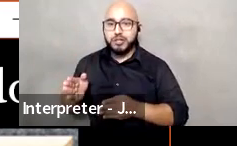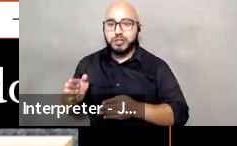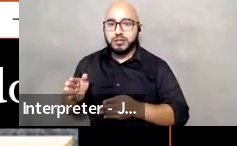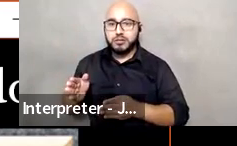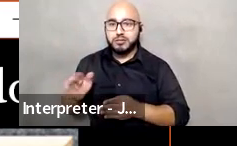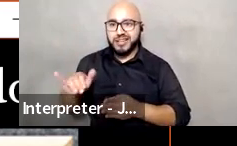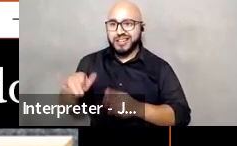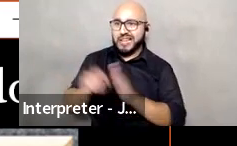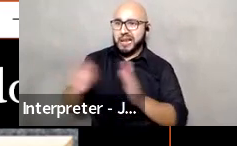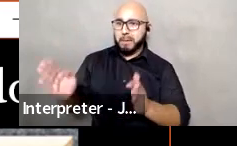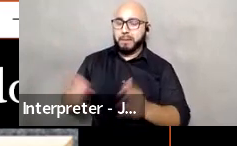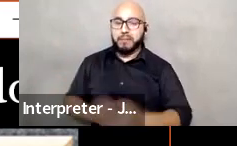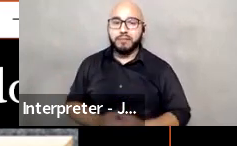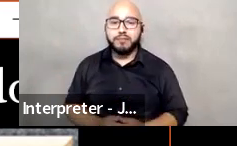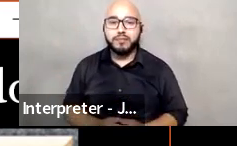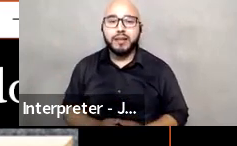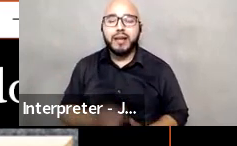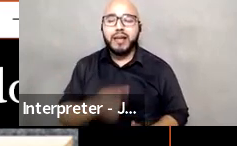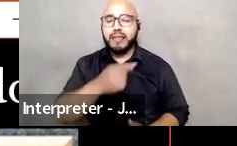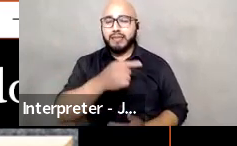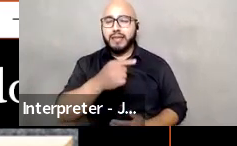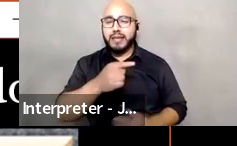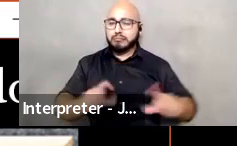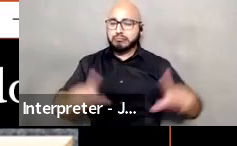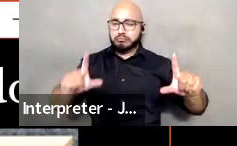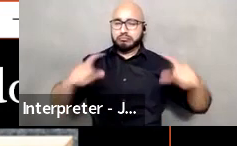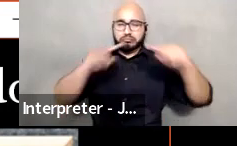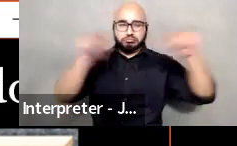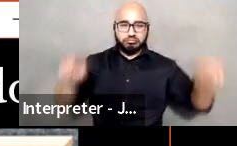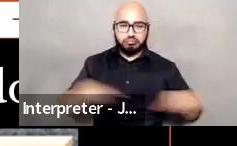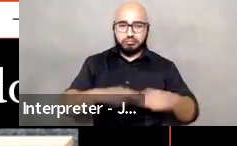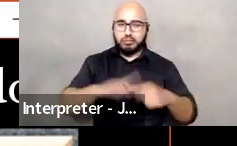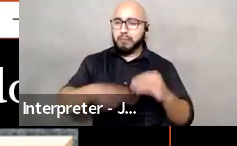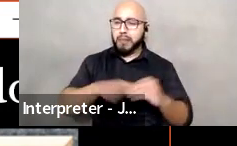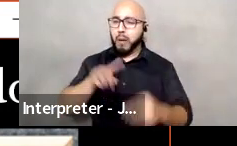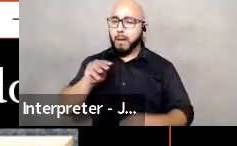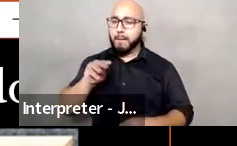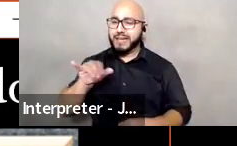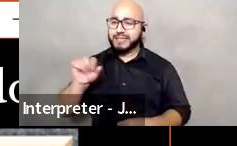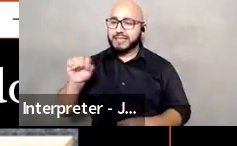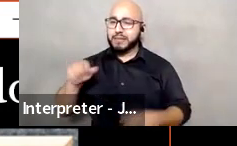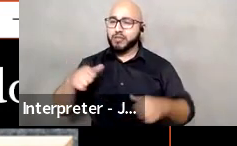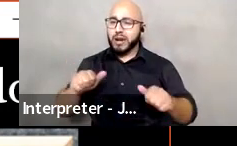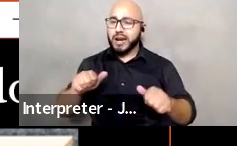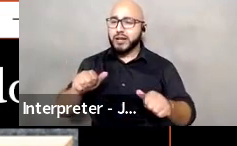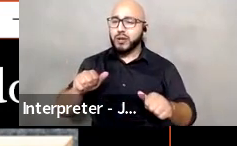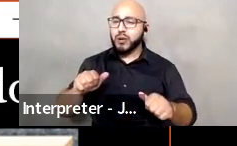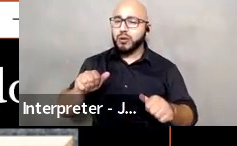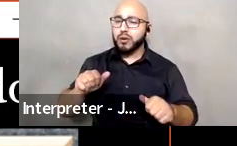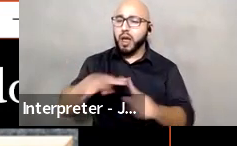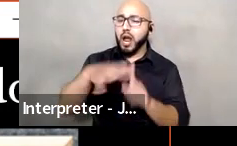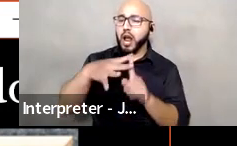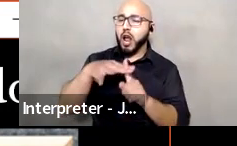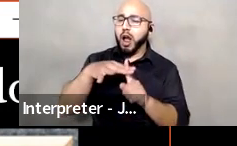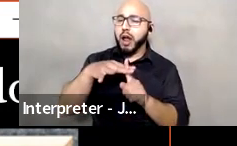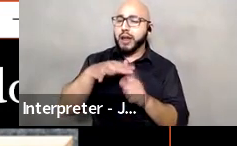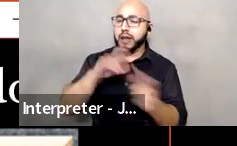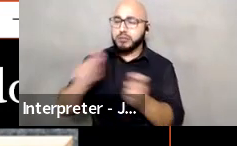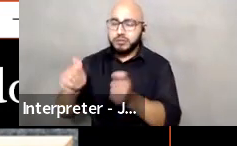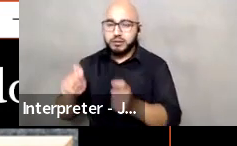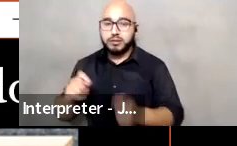This is an attempt to. Sort of recontextualize. one. At the very end of it. Says this historic statue is a reminder of the.